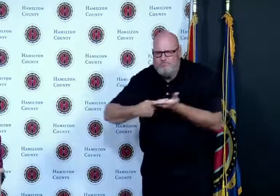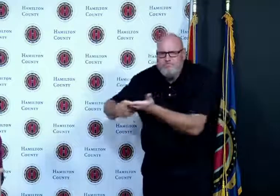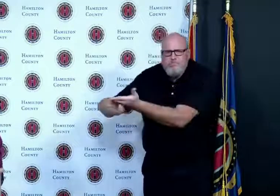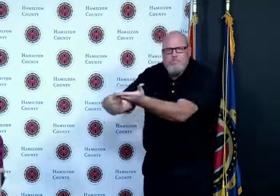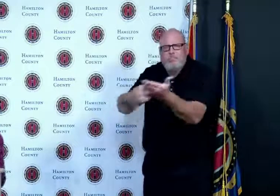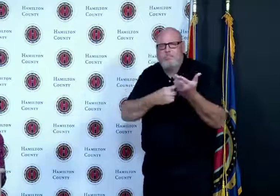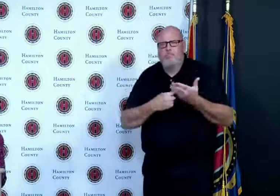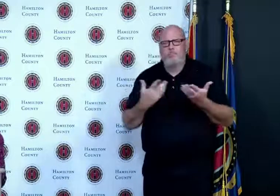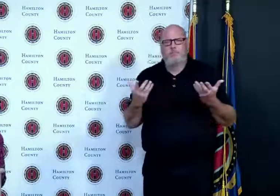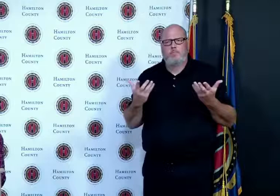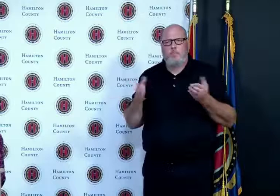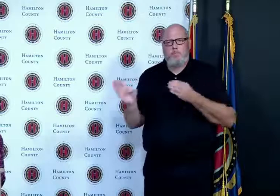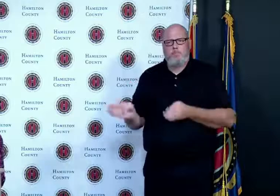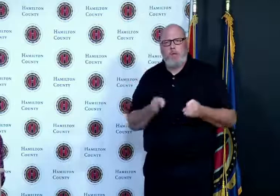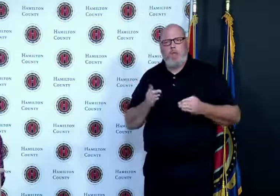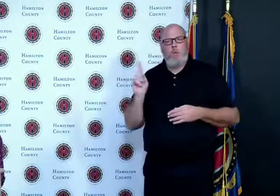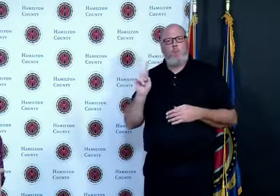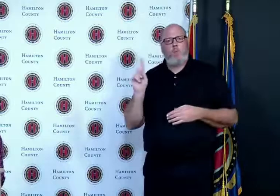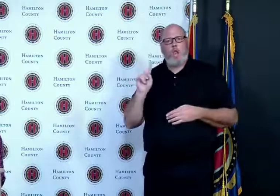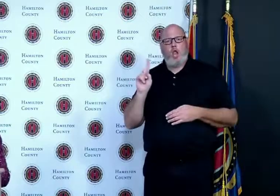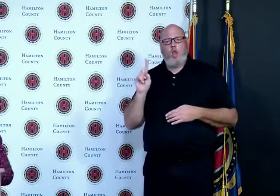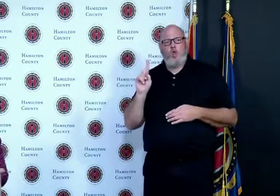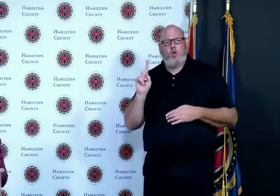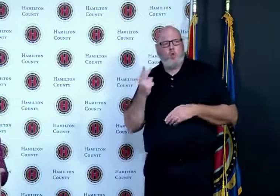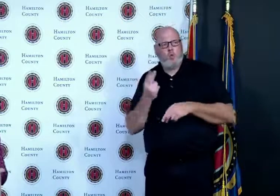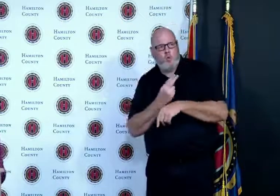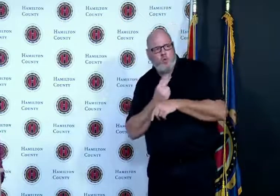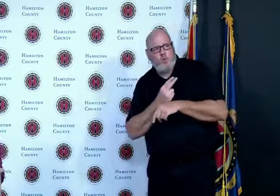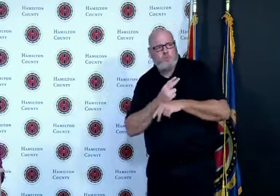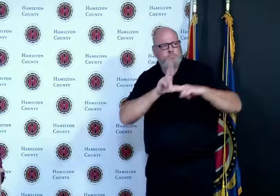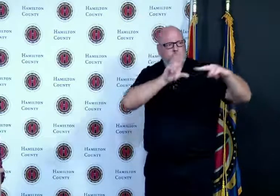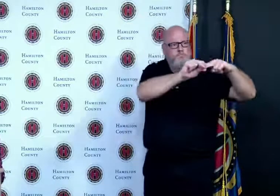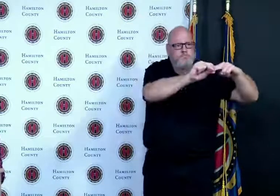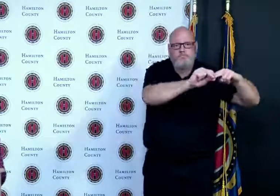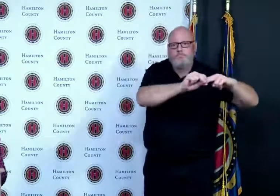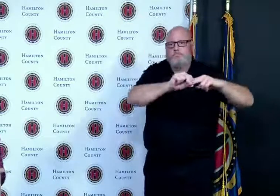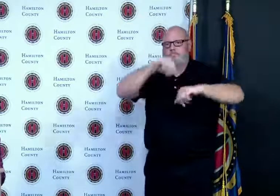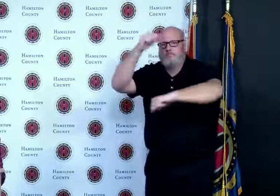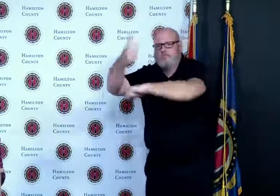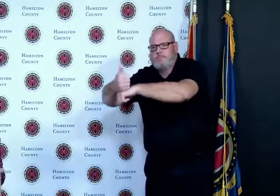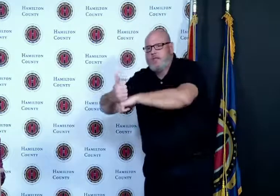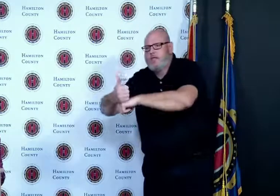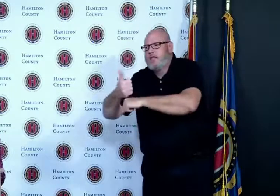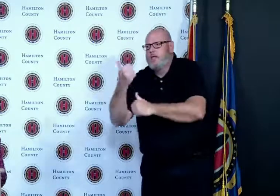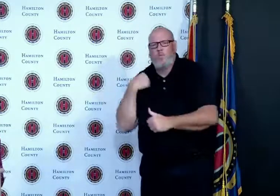we are utilizing all those partners to help us do that work to get folks vaccinated throughout